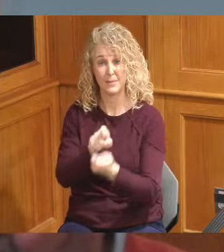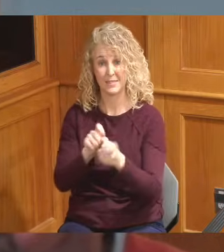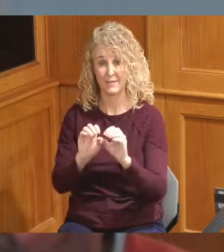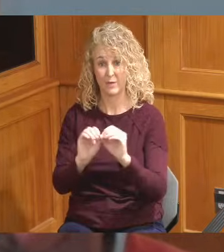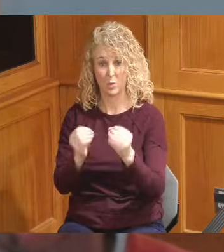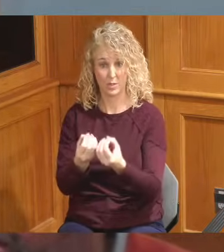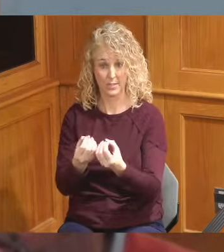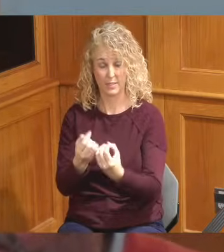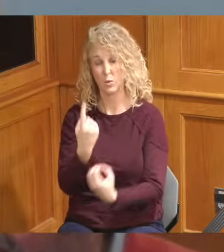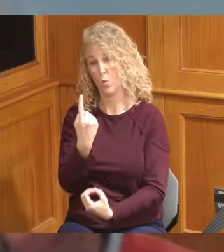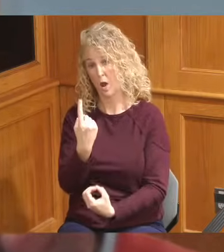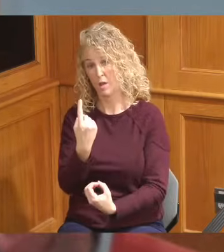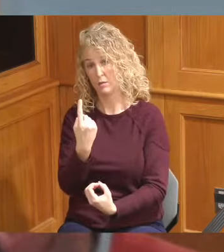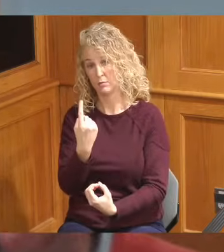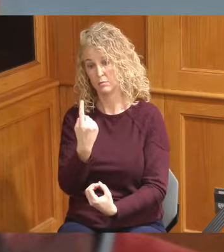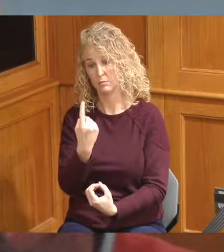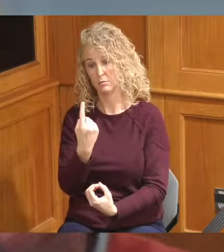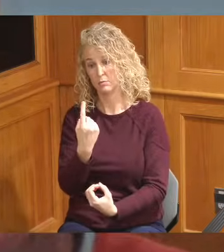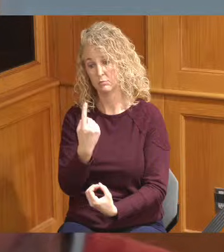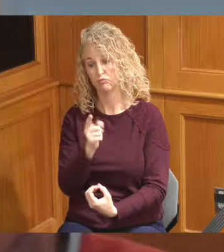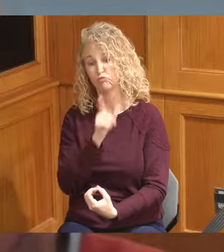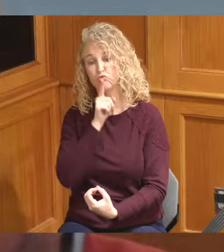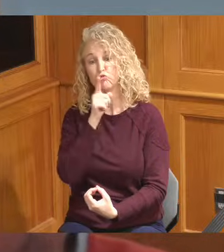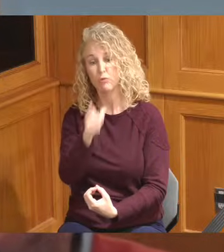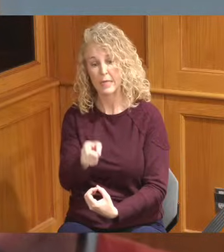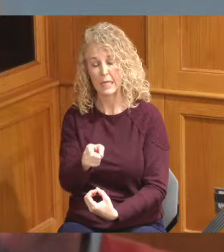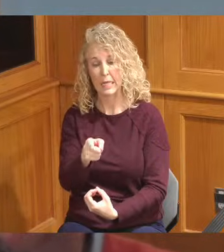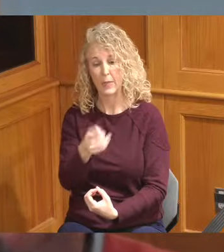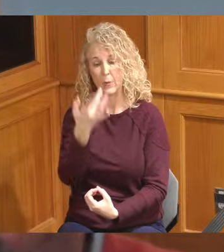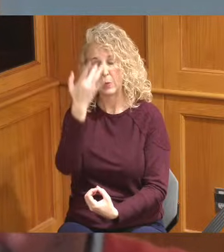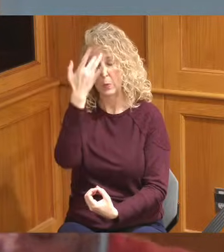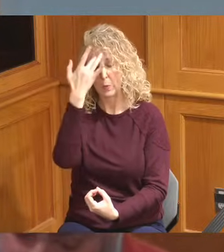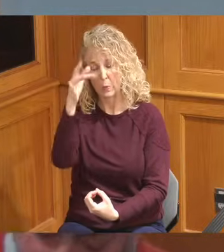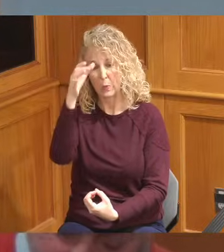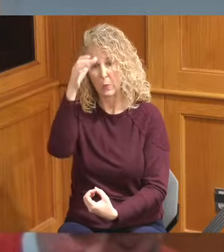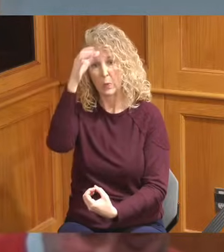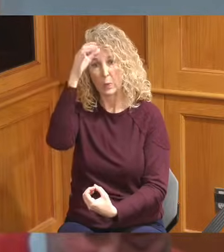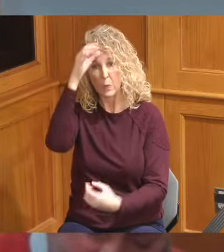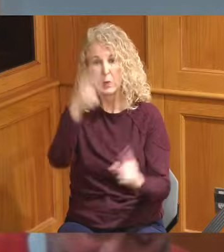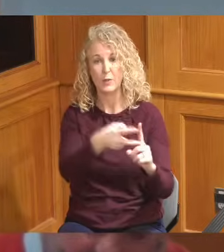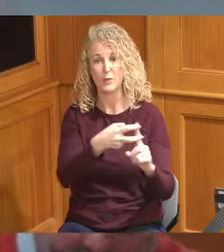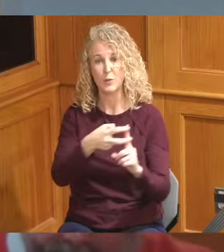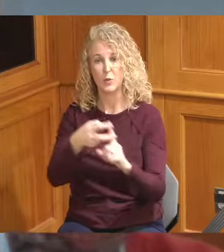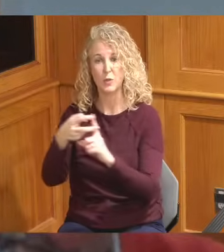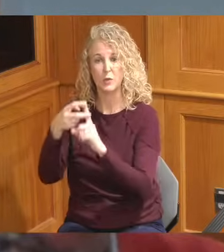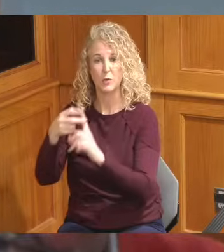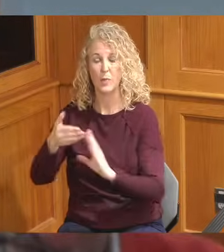one of course they are really really really effective in going and recruiting foster parents